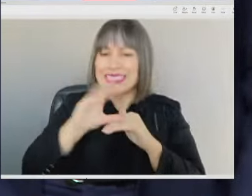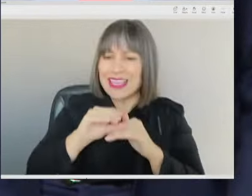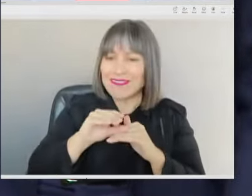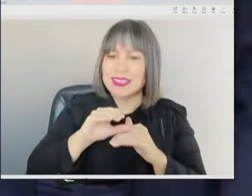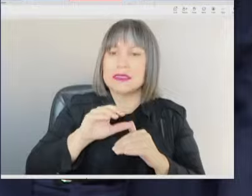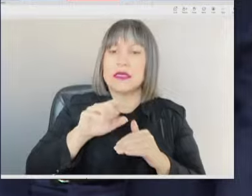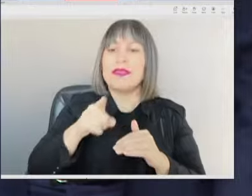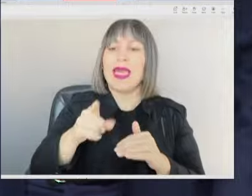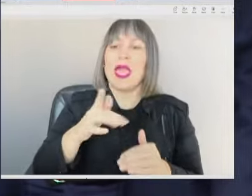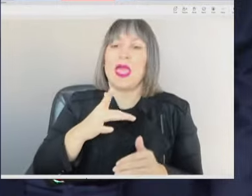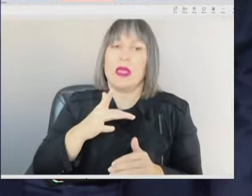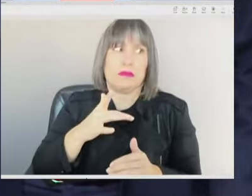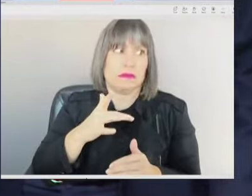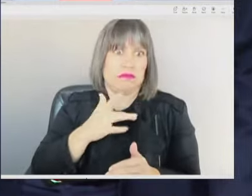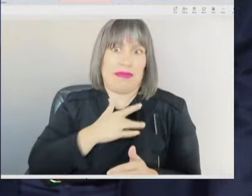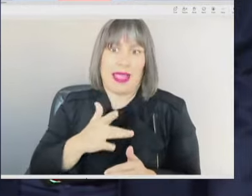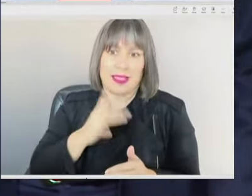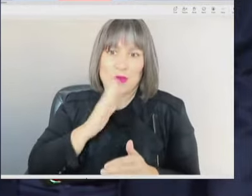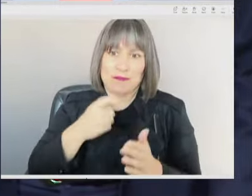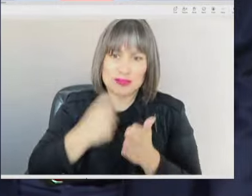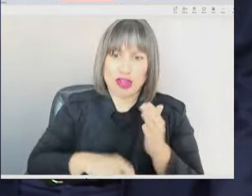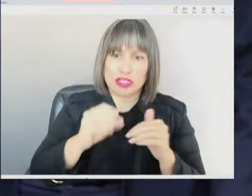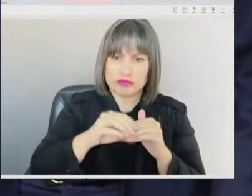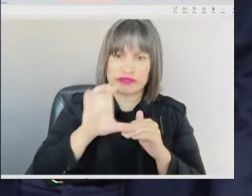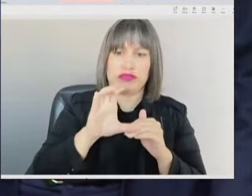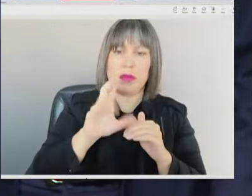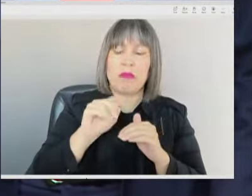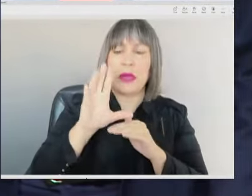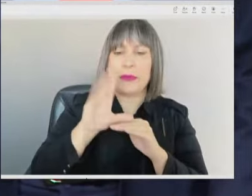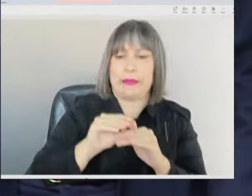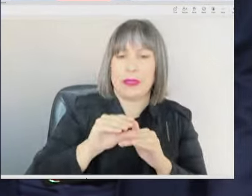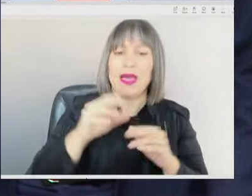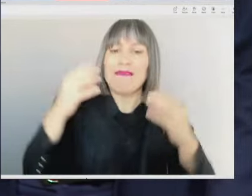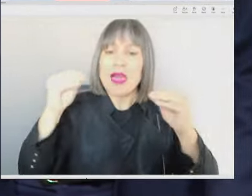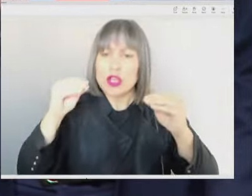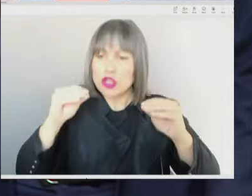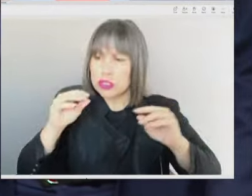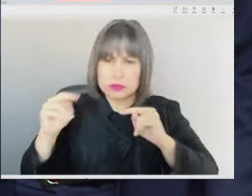And so the vendors -- you know, when the vendors were in negotiations with -- they already started,